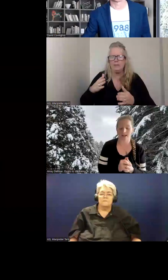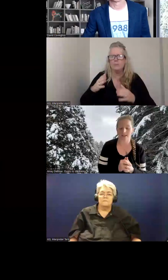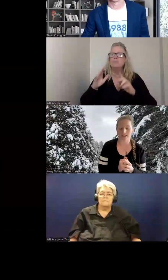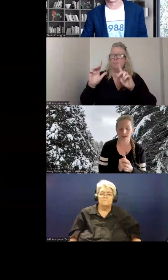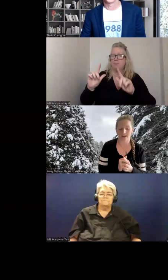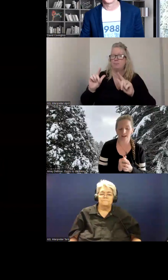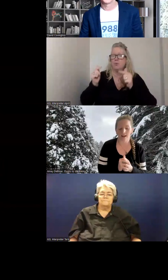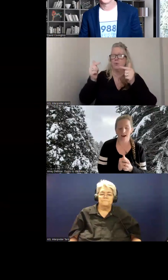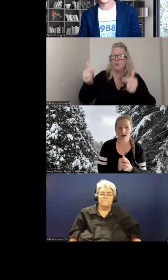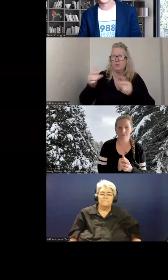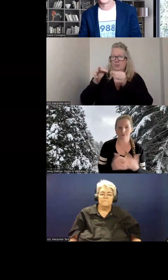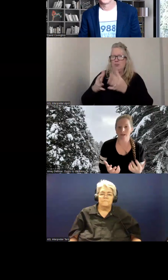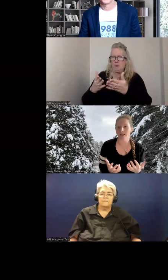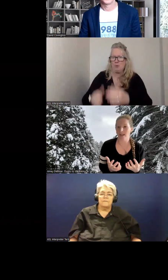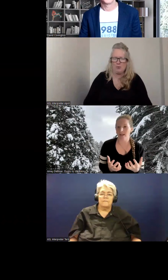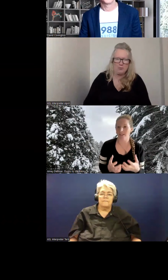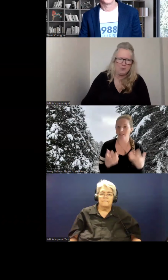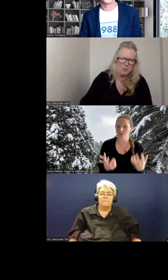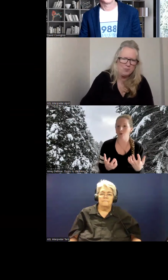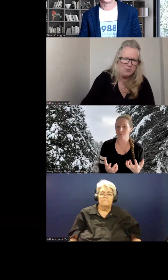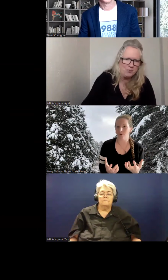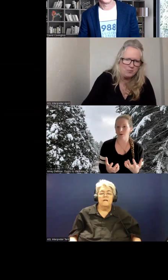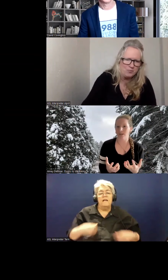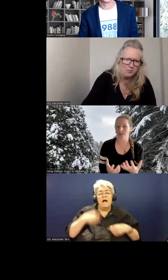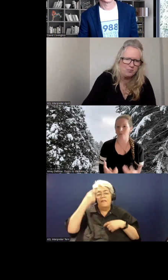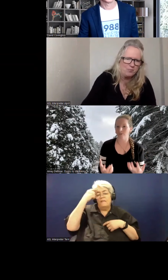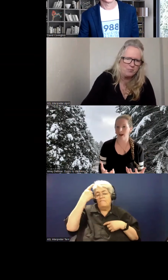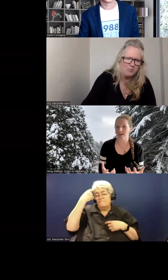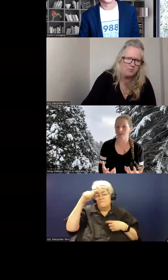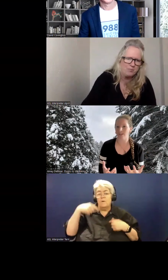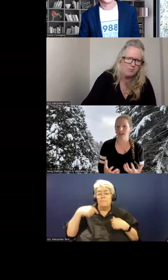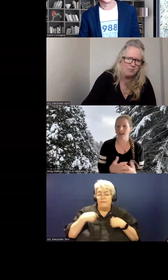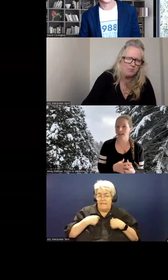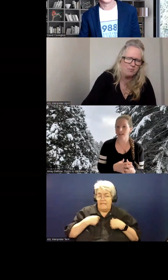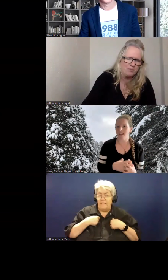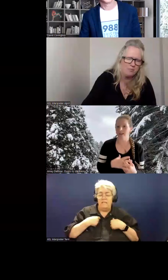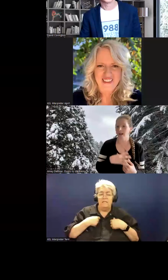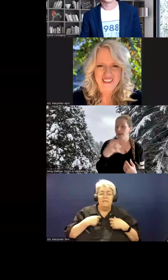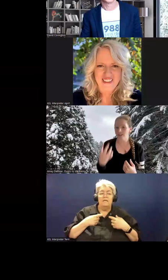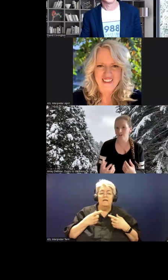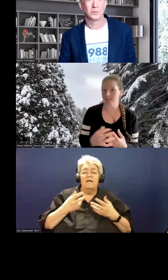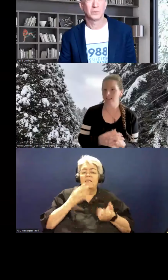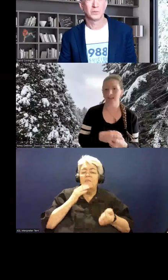I THINK, FOR ME, IT IS IMPORTANT THAT THE PROVIDERS IN INTEGRATED